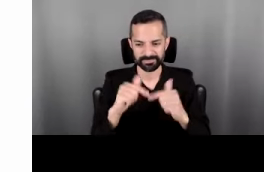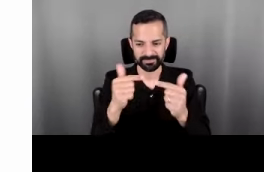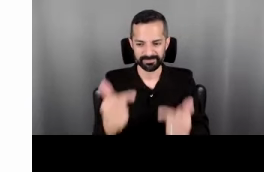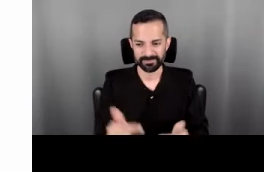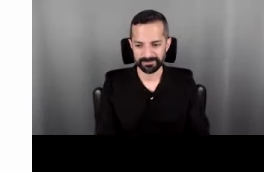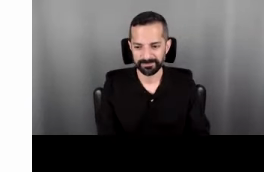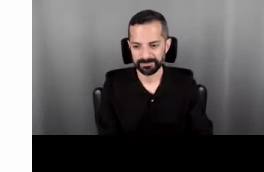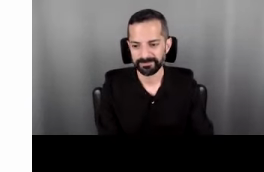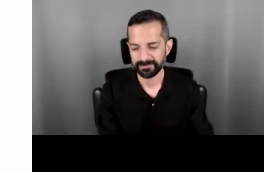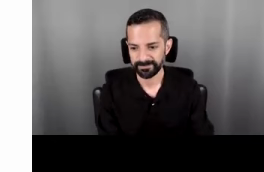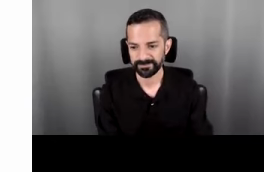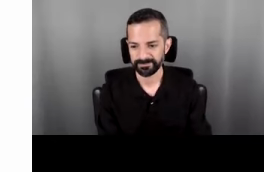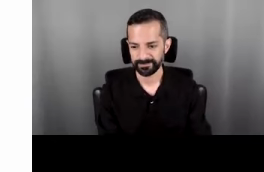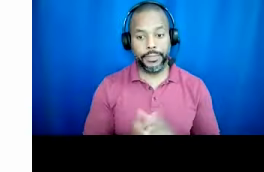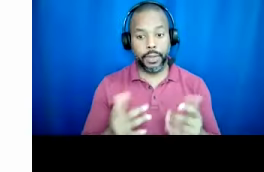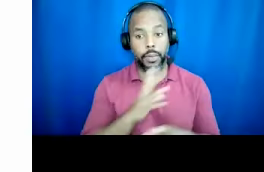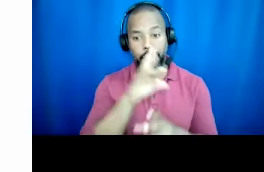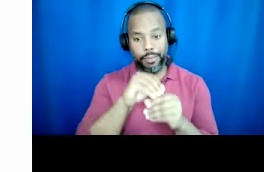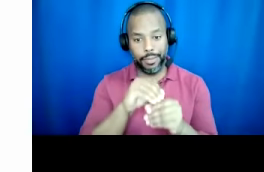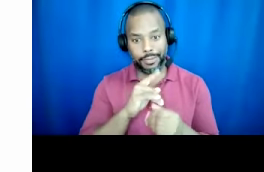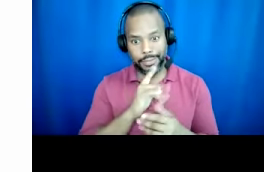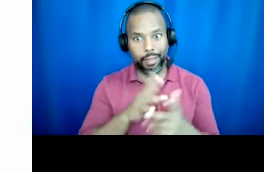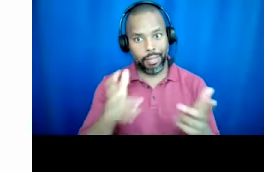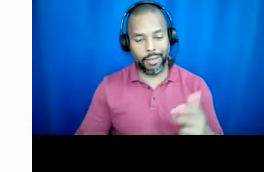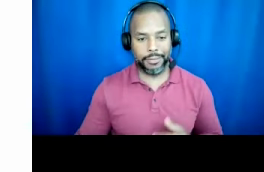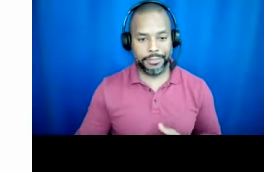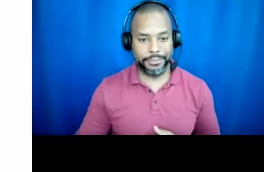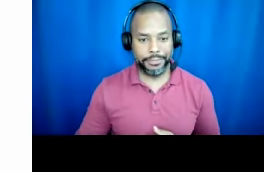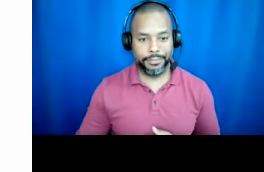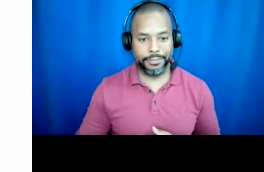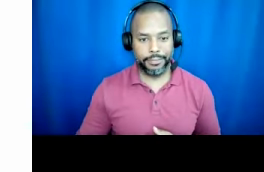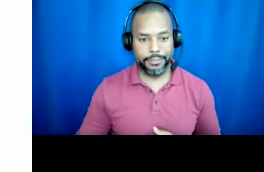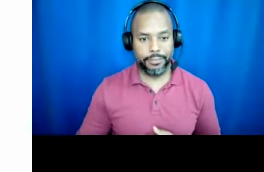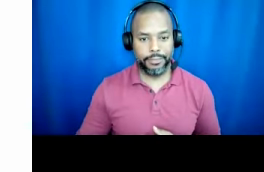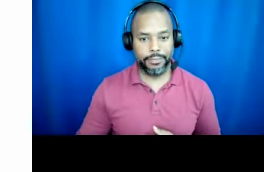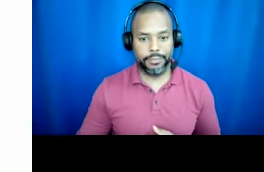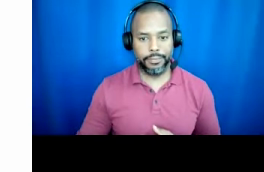So this is a big lift, right, to take all this information and make sure